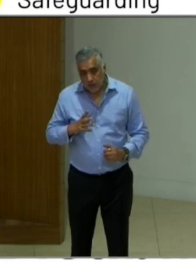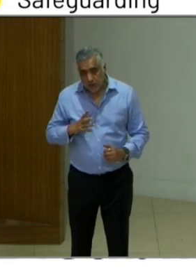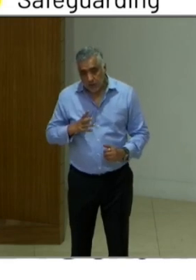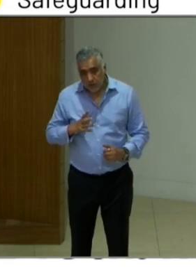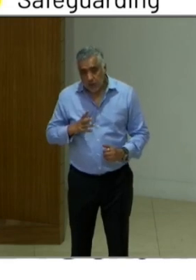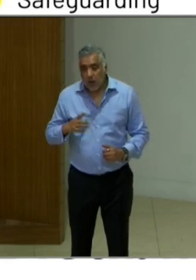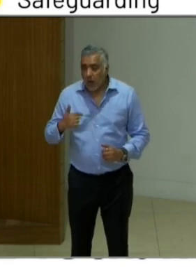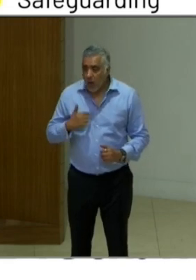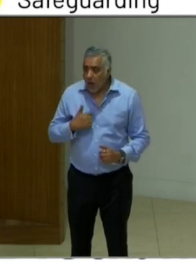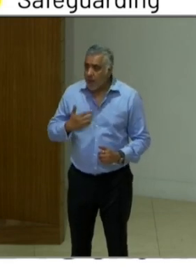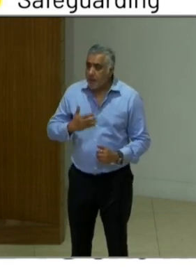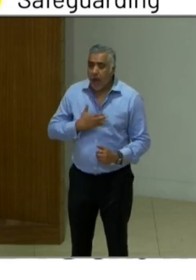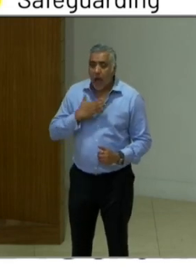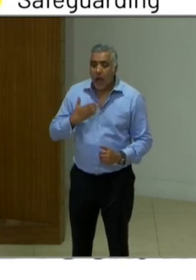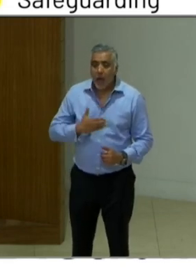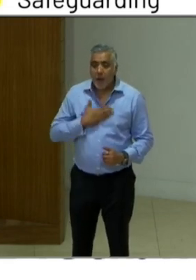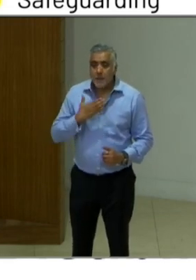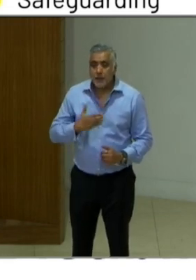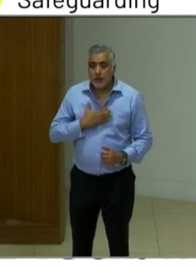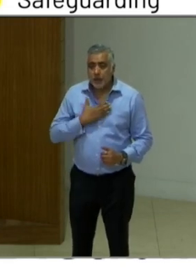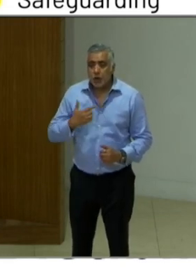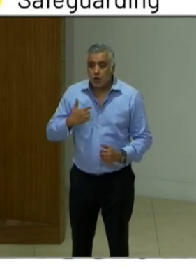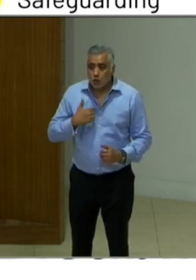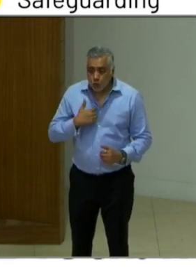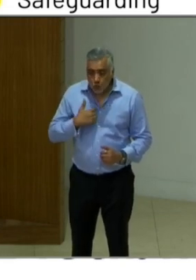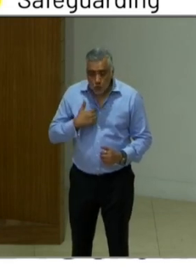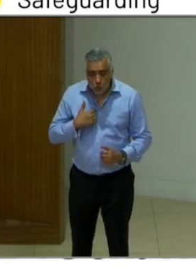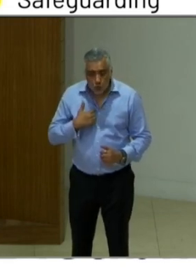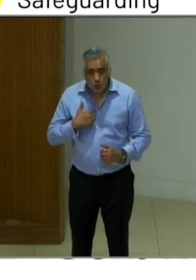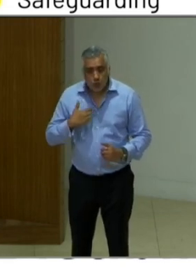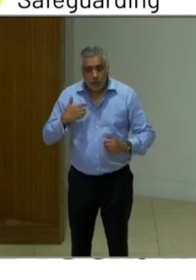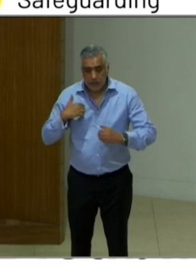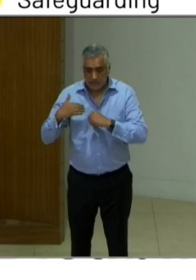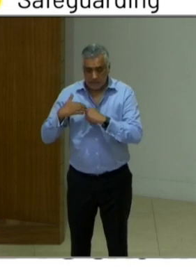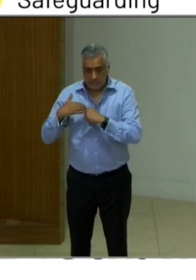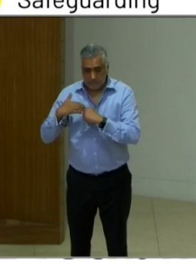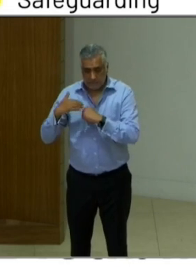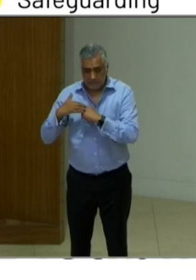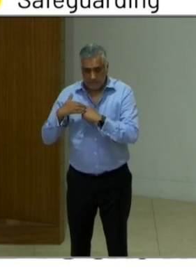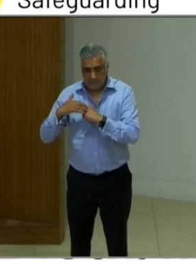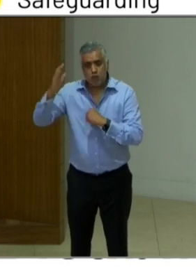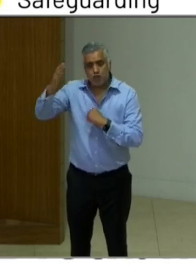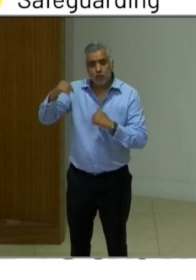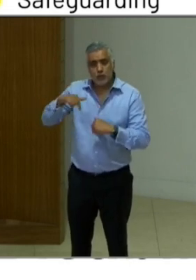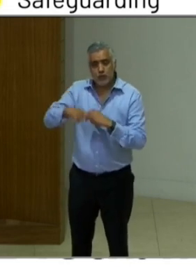I am very happy to have the occasion to address you this year. And to offer a few